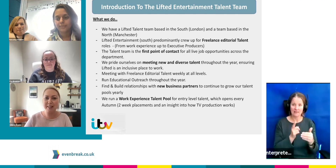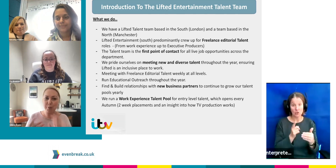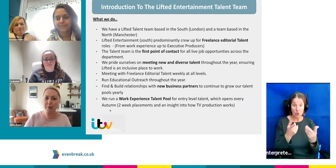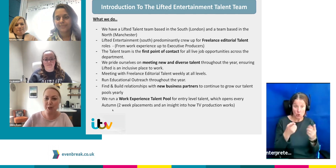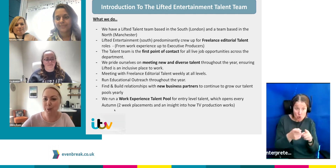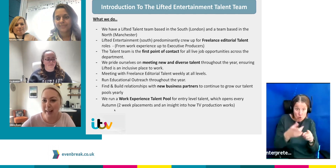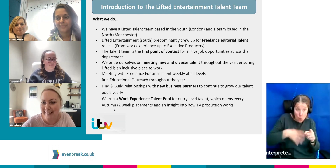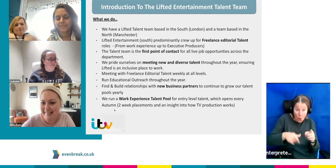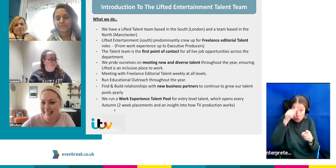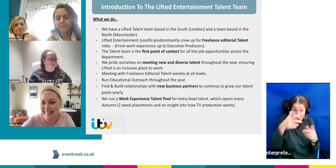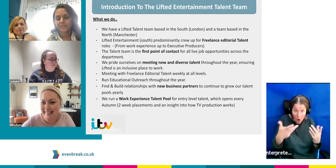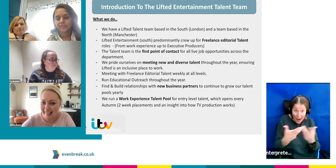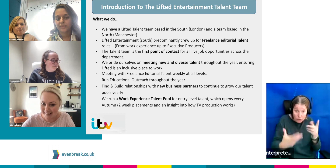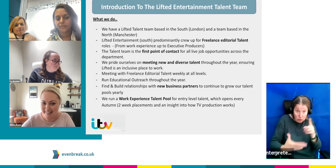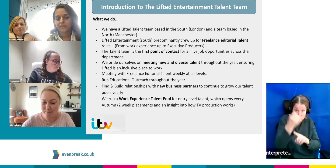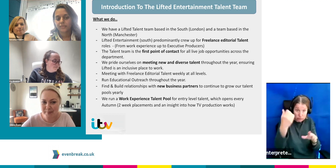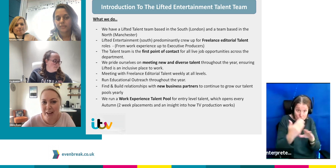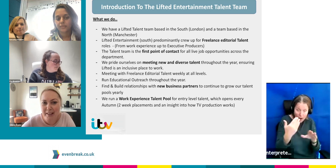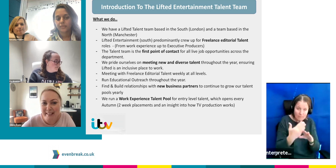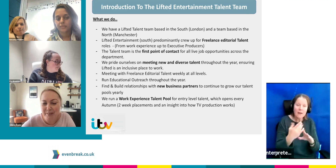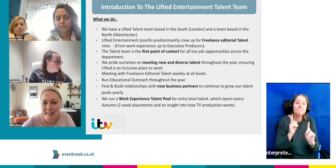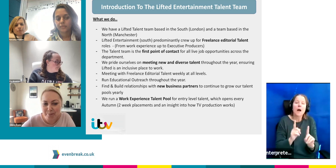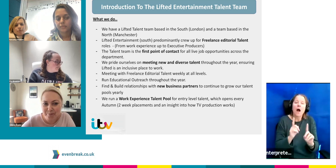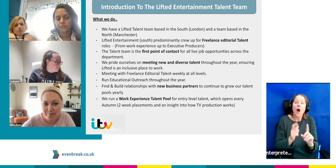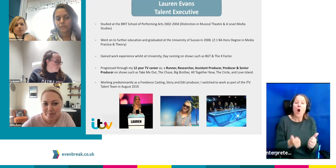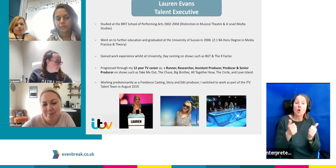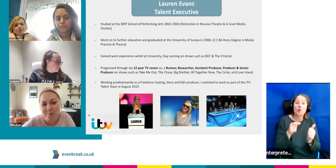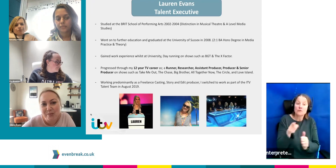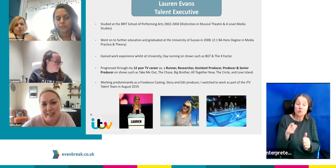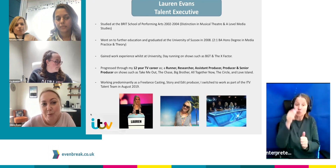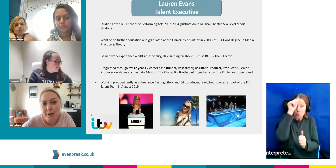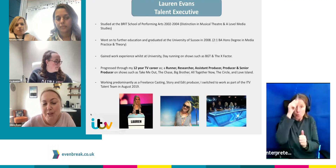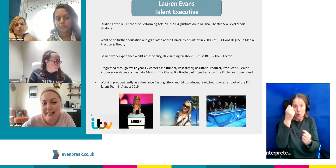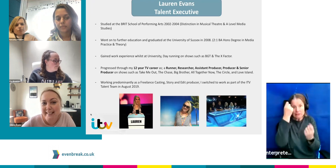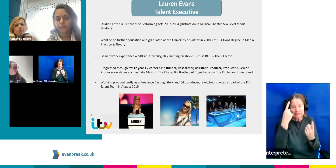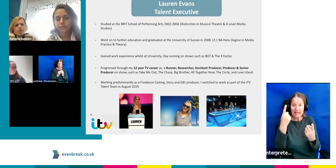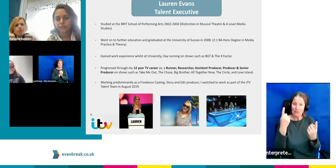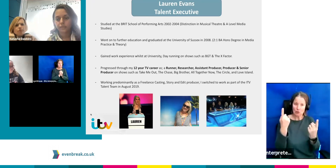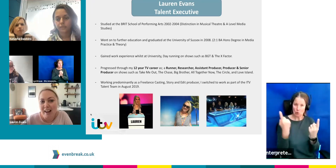So that's what we do as the talent team In Lifted - we go to the next slide.